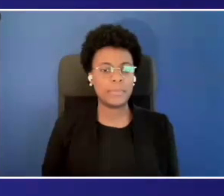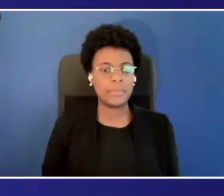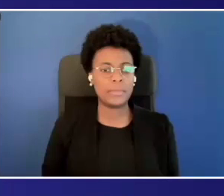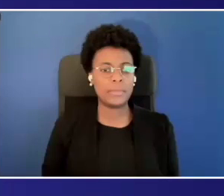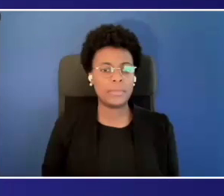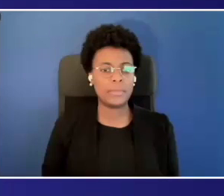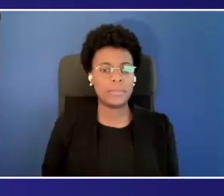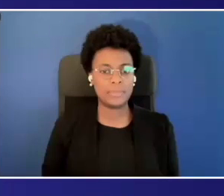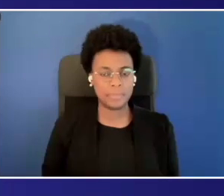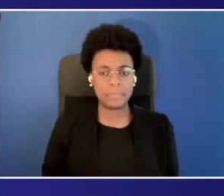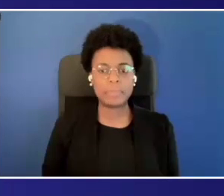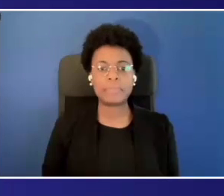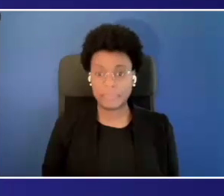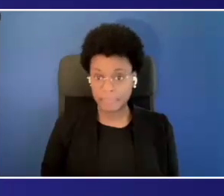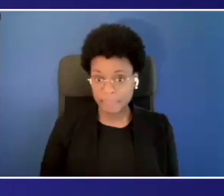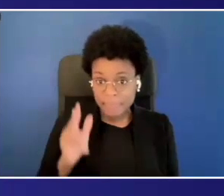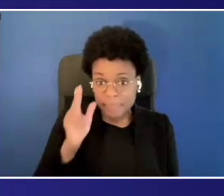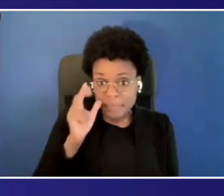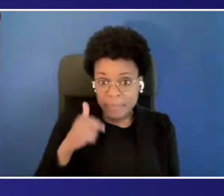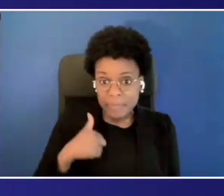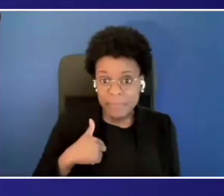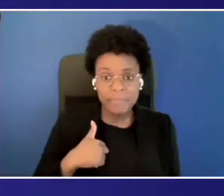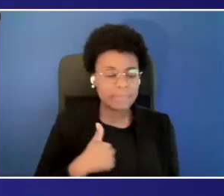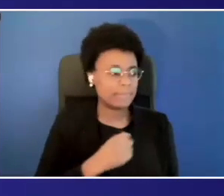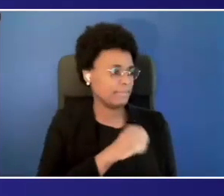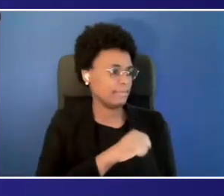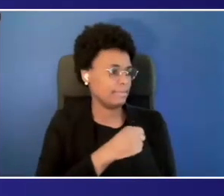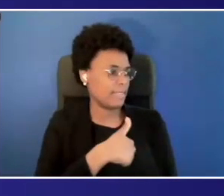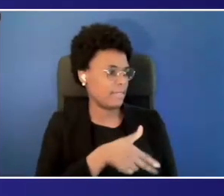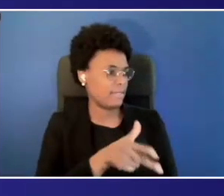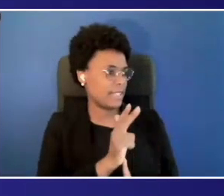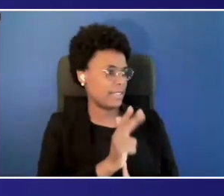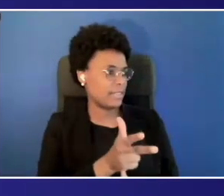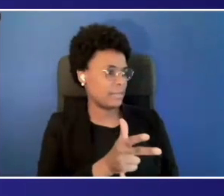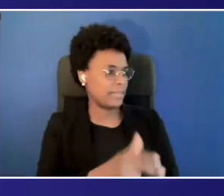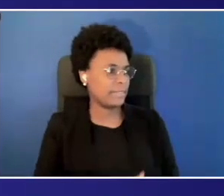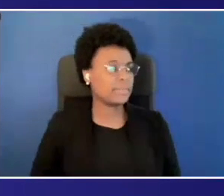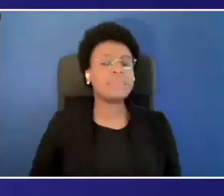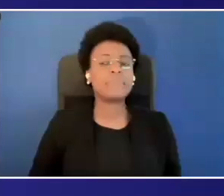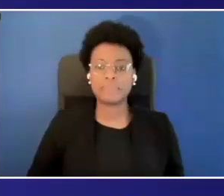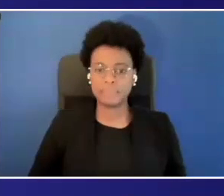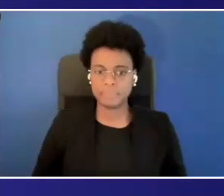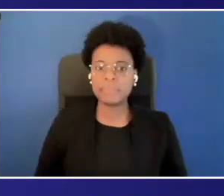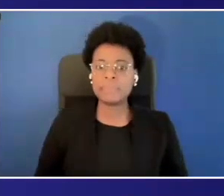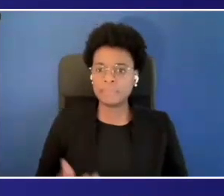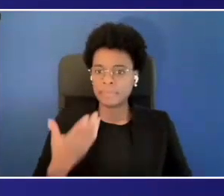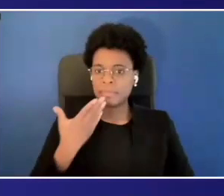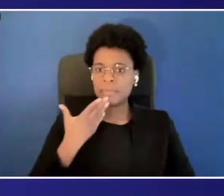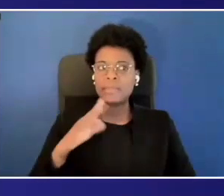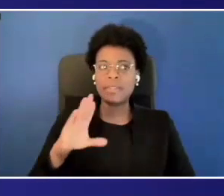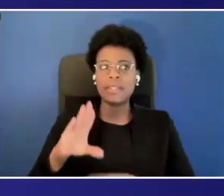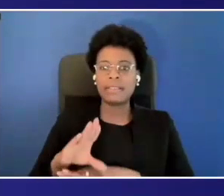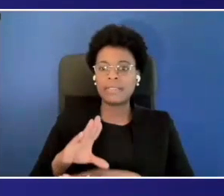Yes, can you hear me? Yes, you have 3ÿmin. Sure. Good afternoon and thank you for organizing this.